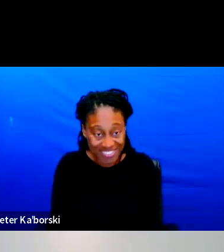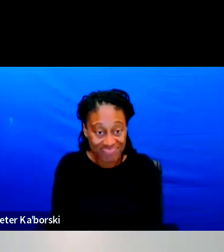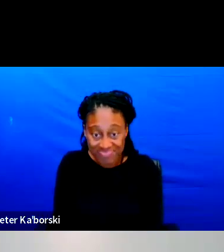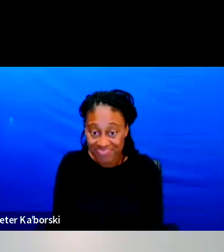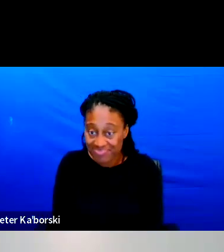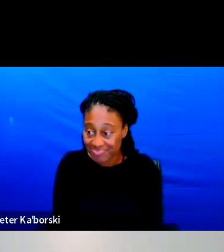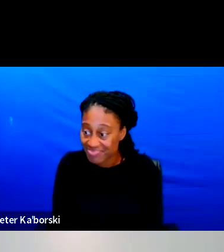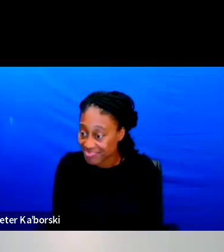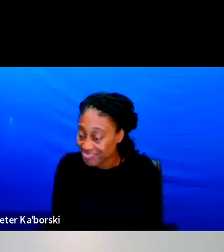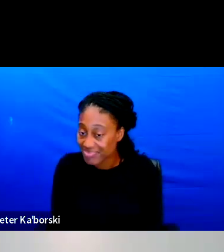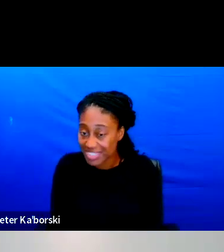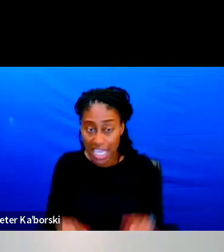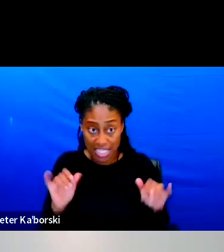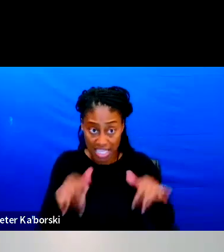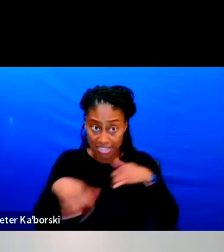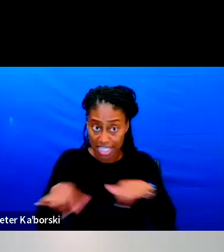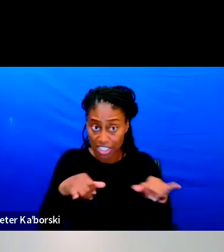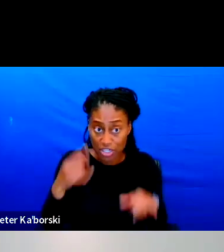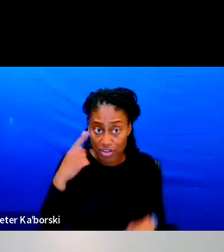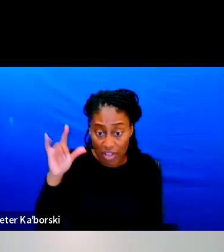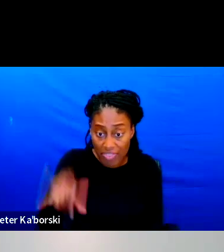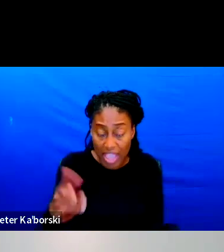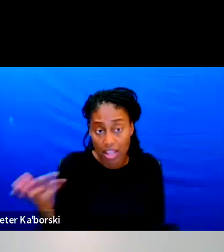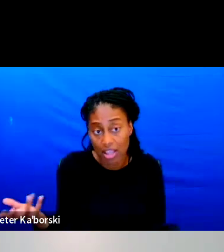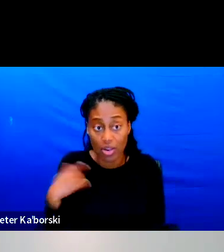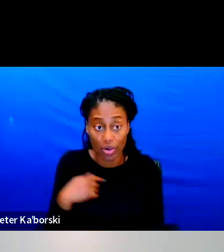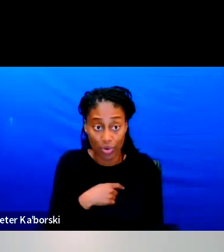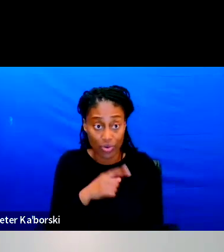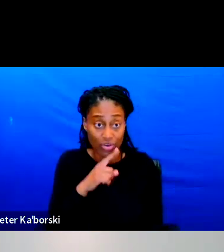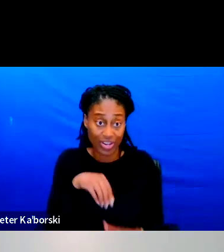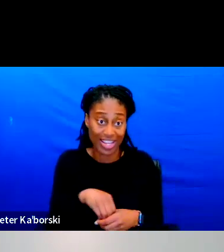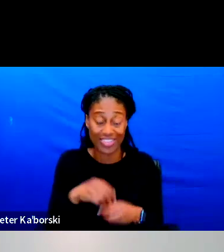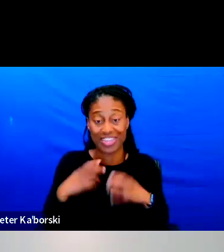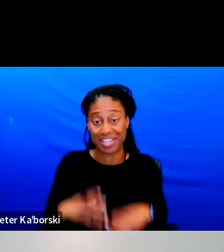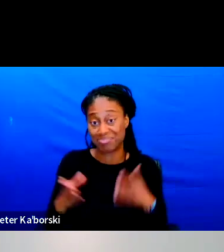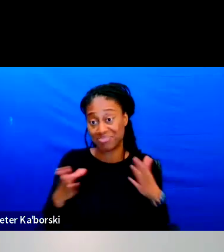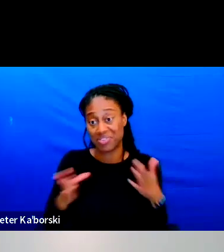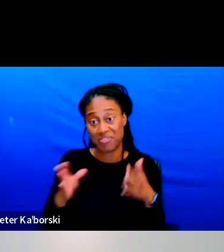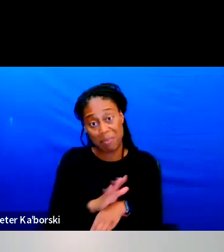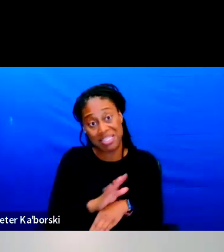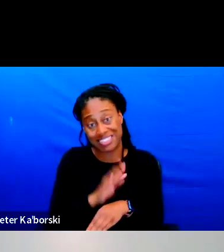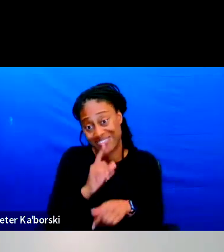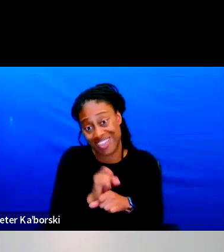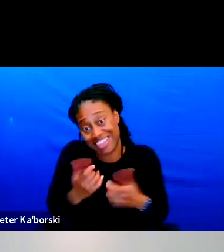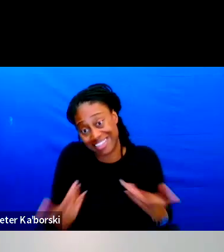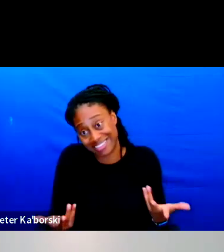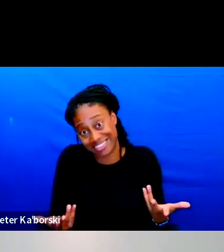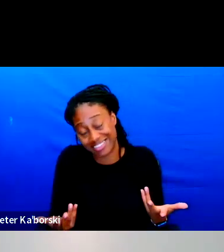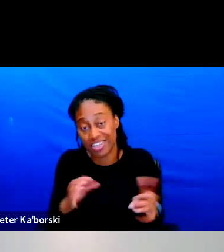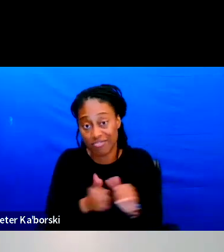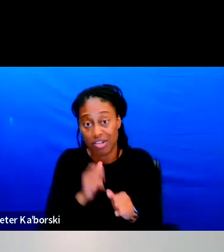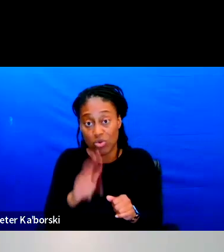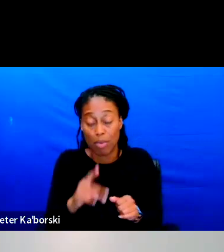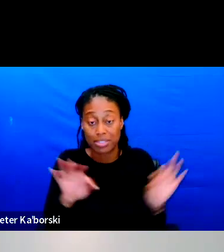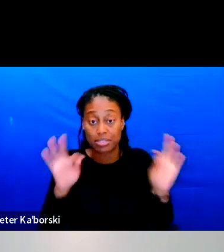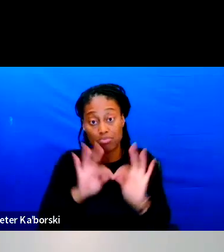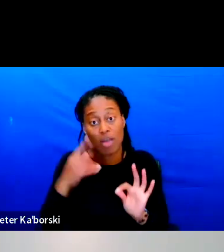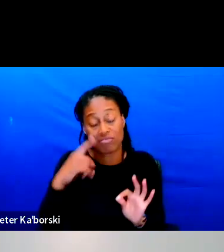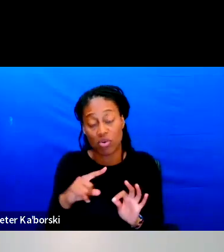Adam Ayers w/ APRIL: I don't know if there was a standard for that or something we are kind of in the customer service business at the end of the day, and you know that follow up is important. It's just how long do you